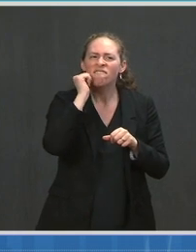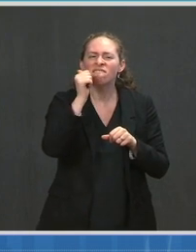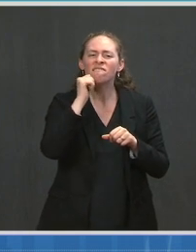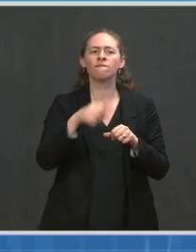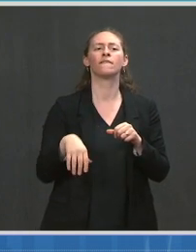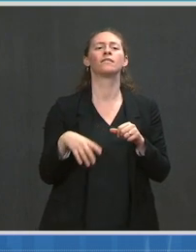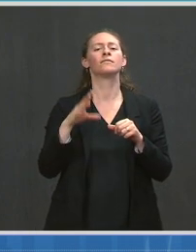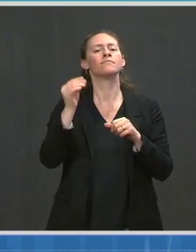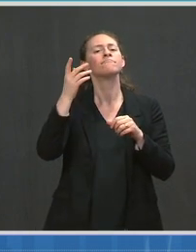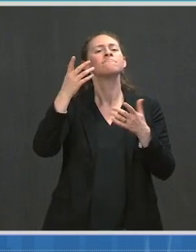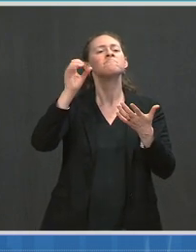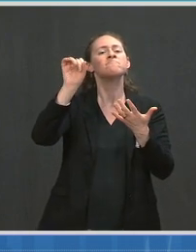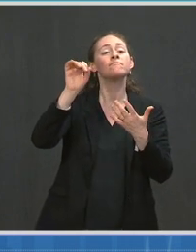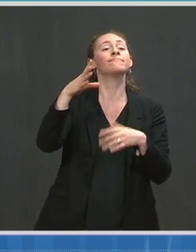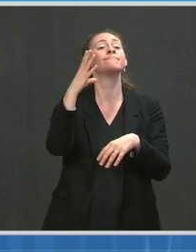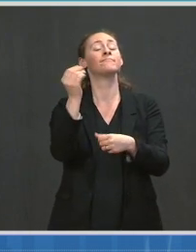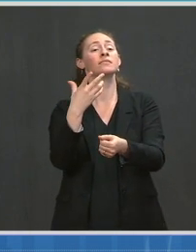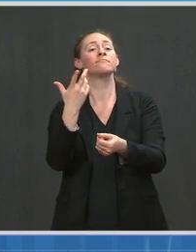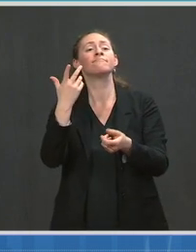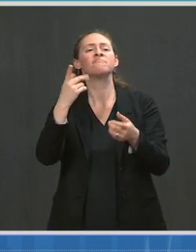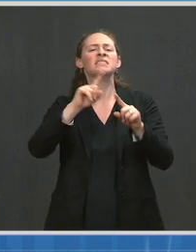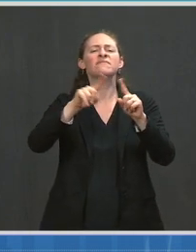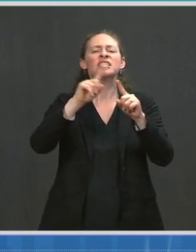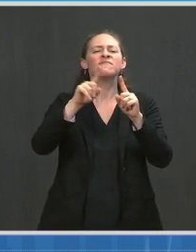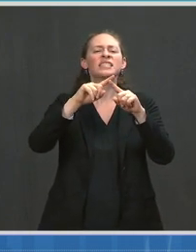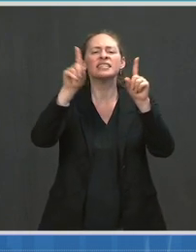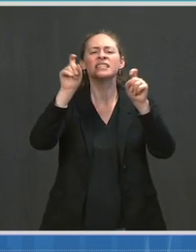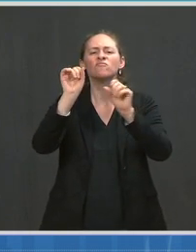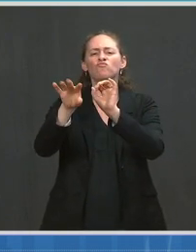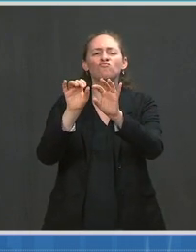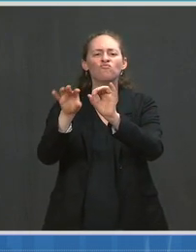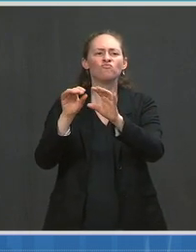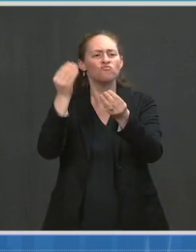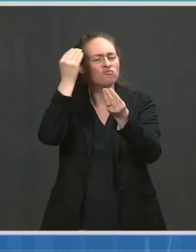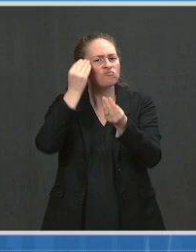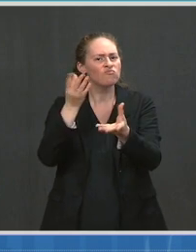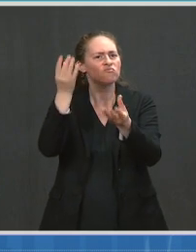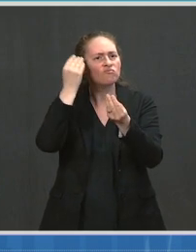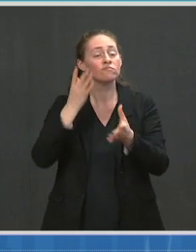Importantly about 25,000 individuals will be identified